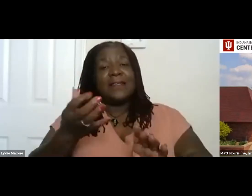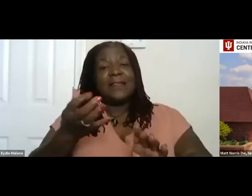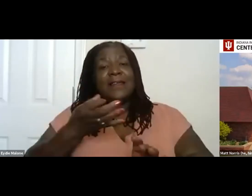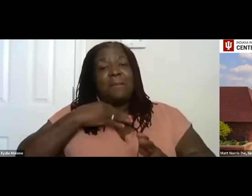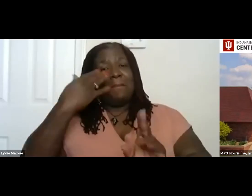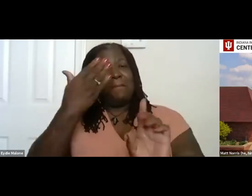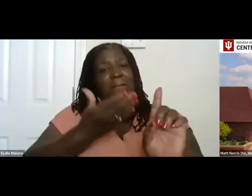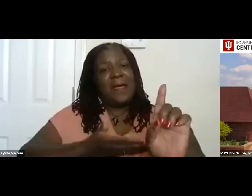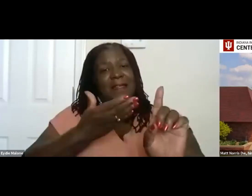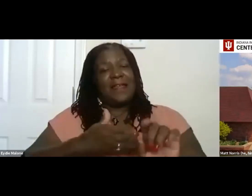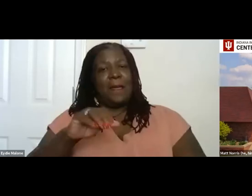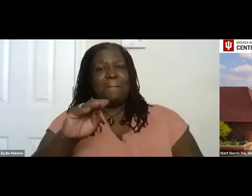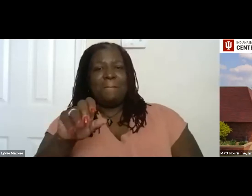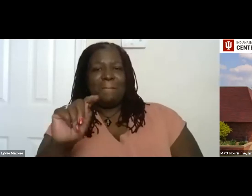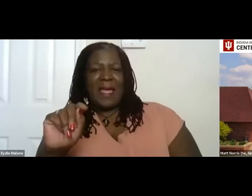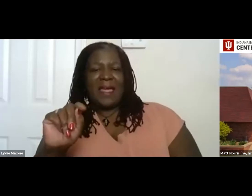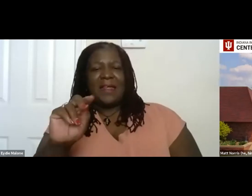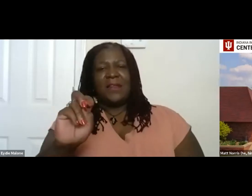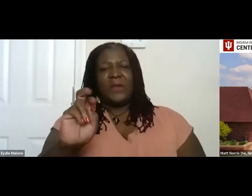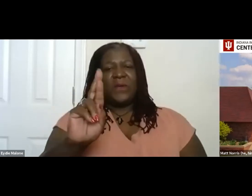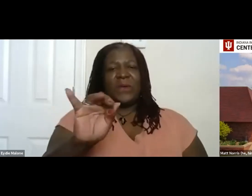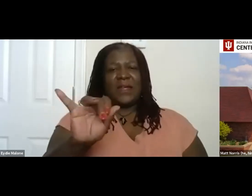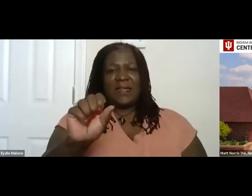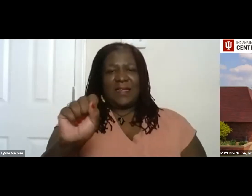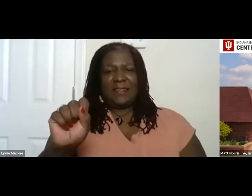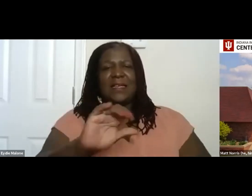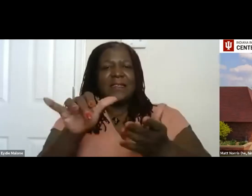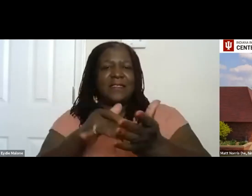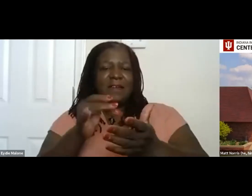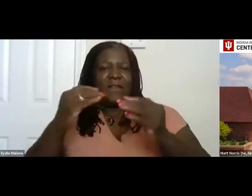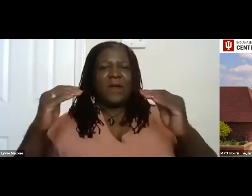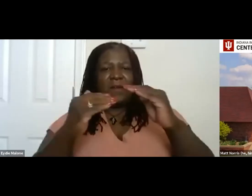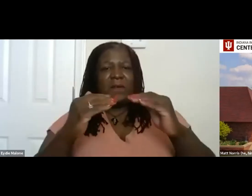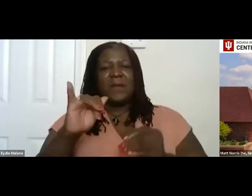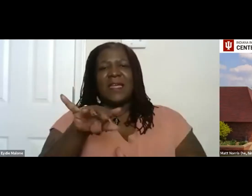the Center for Health Equity at the Indiana Institute on Disability and Community here